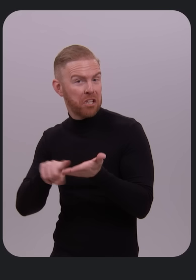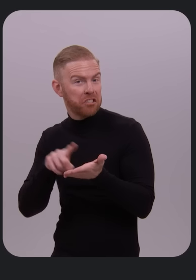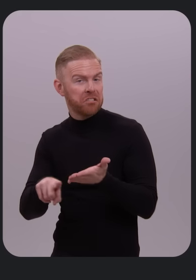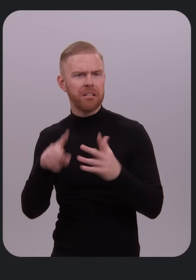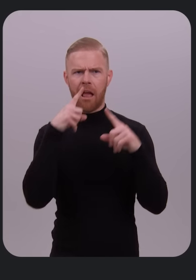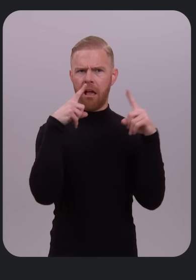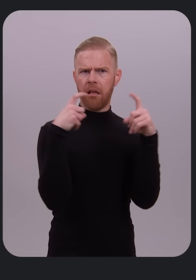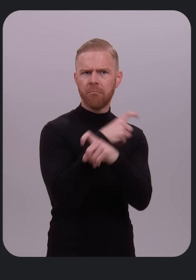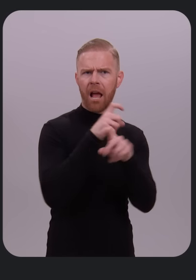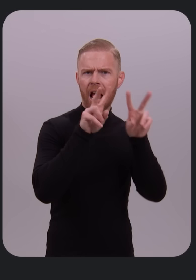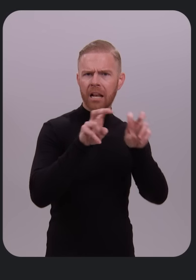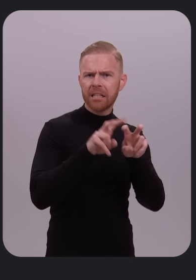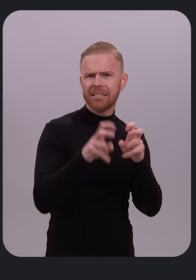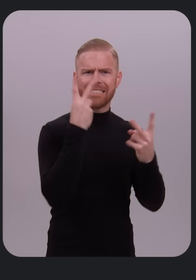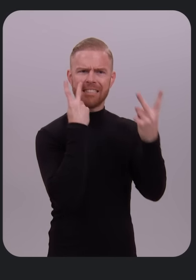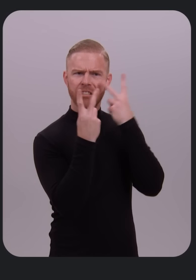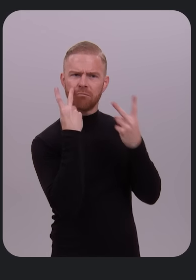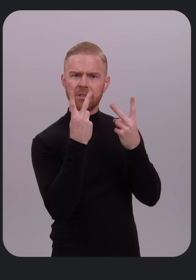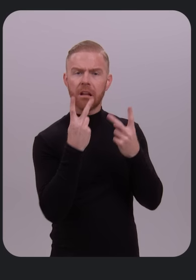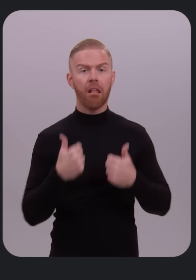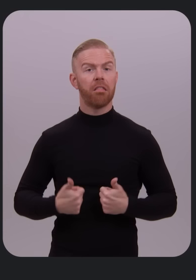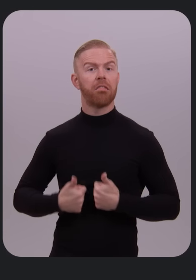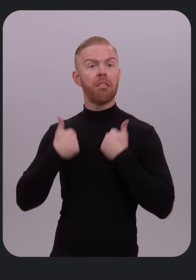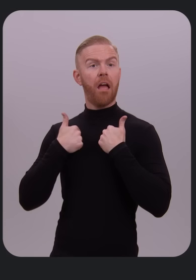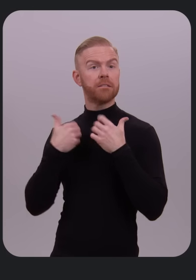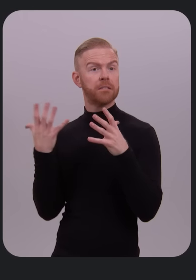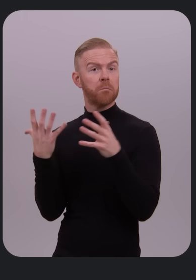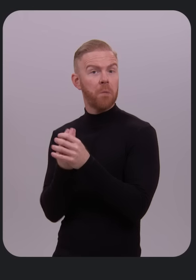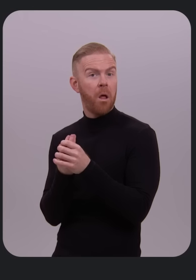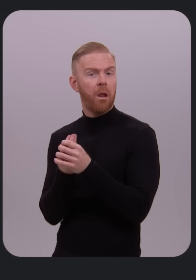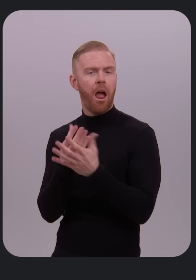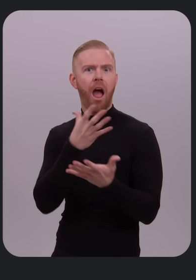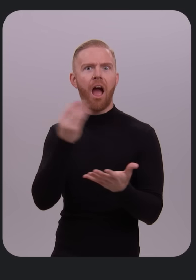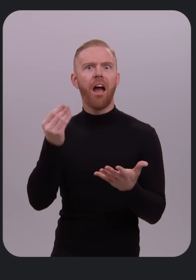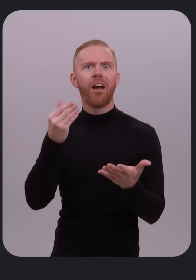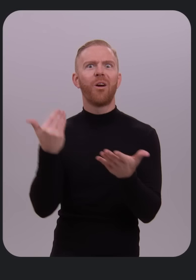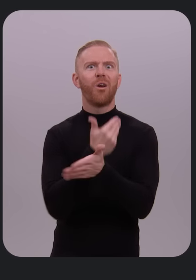and visualization, live multimodality, and new ways to shop.